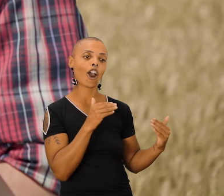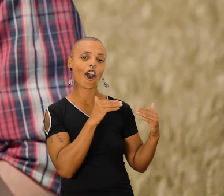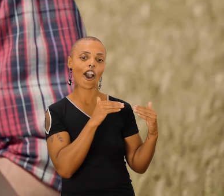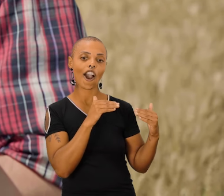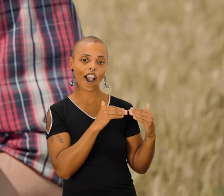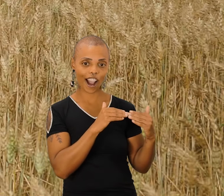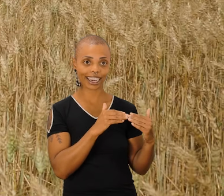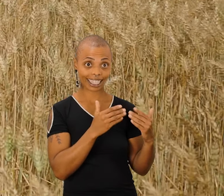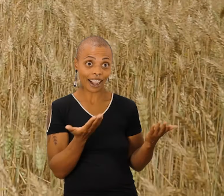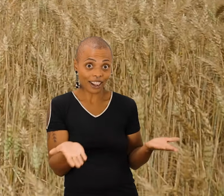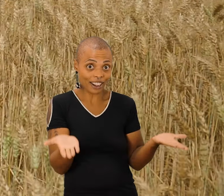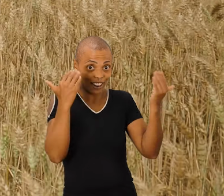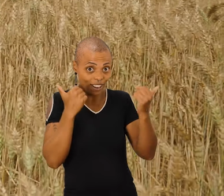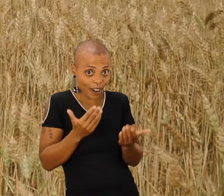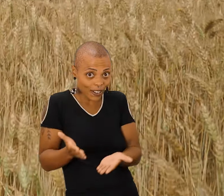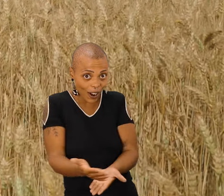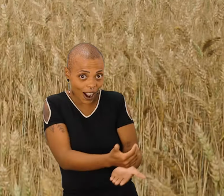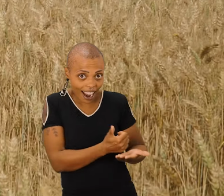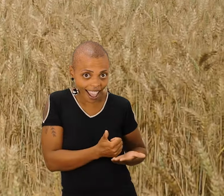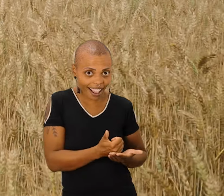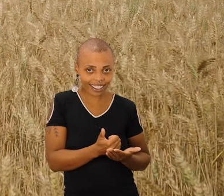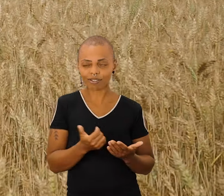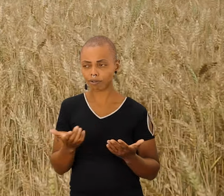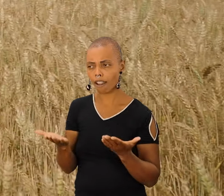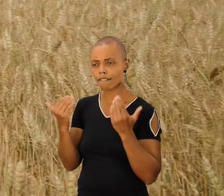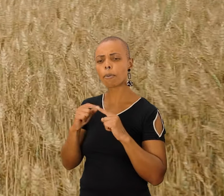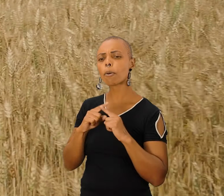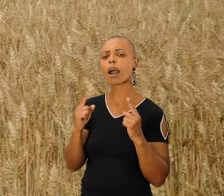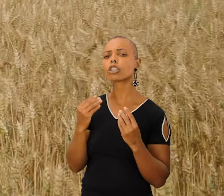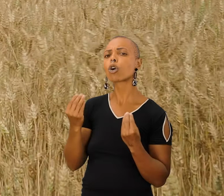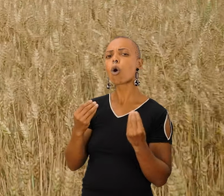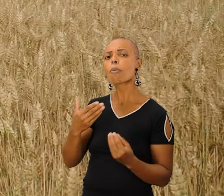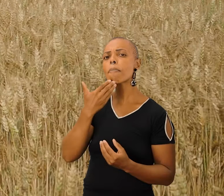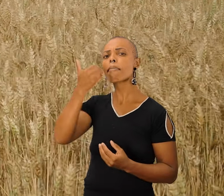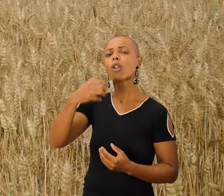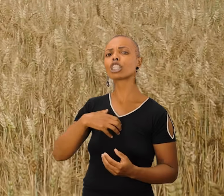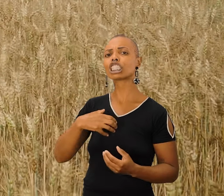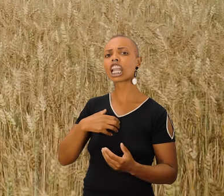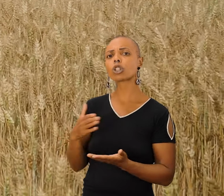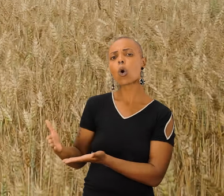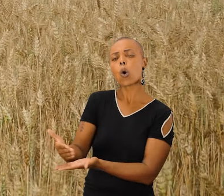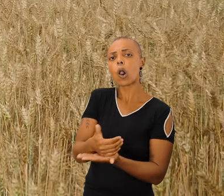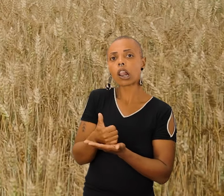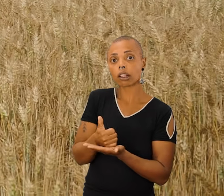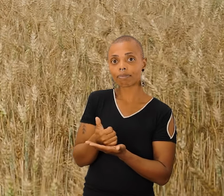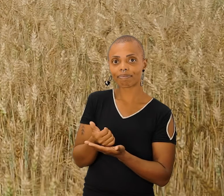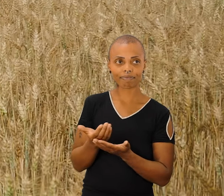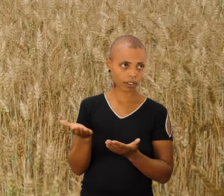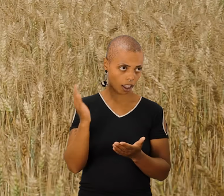I'm glad you agreed with me, you know? Now, shall we harvest? [Jotapê] Let's go. But... how do we do this the best way?